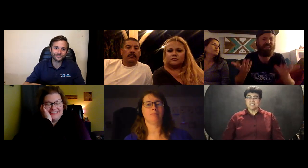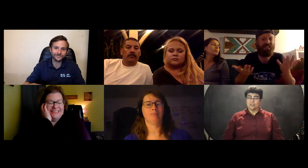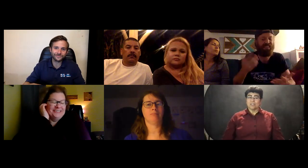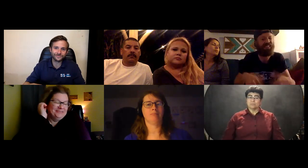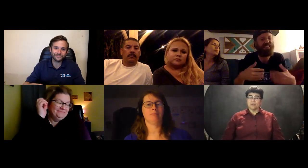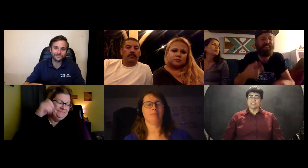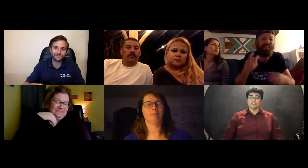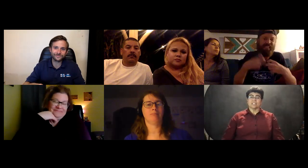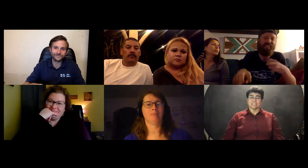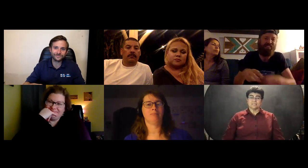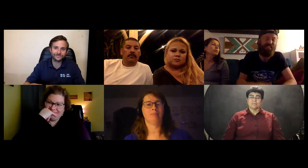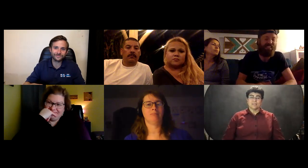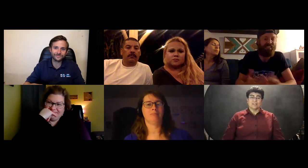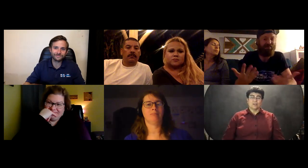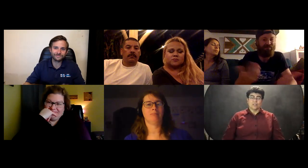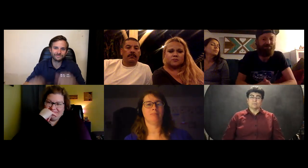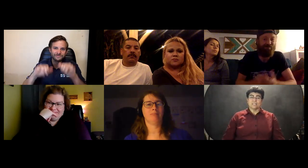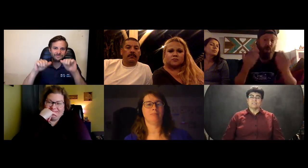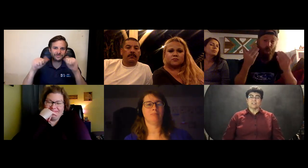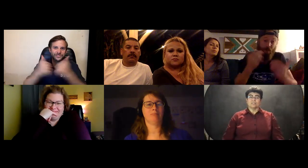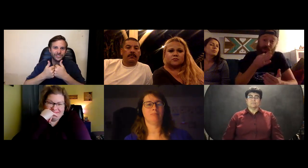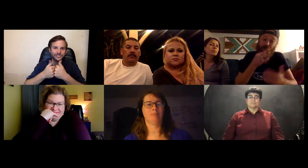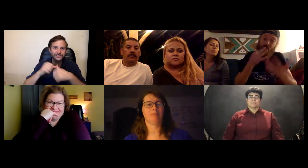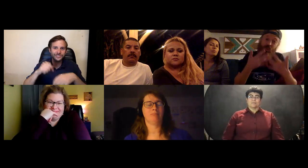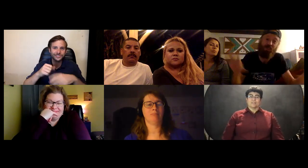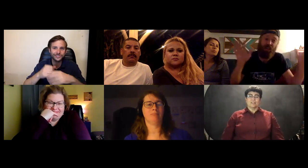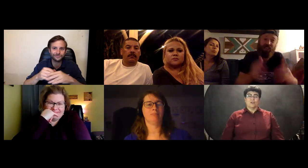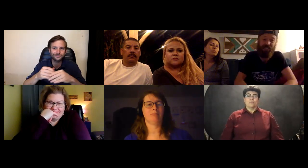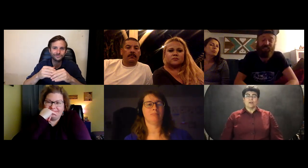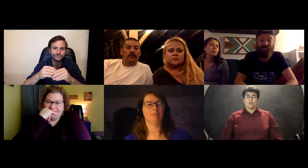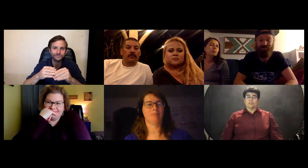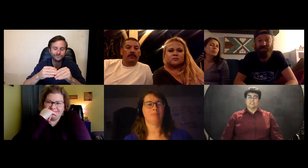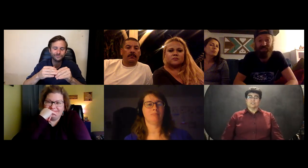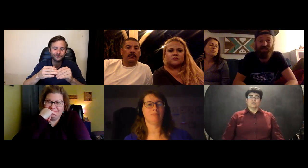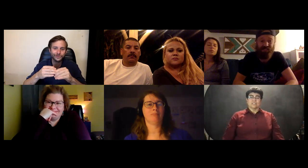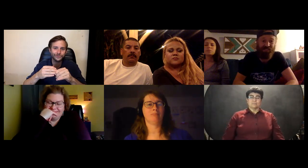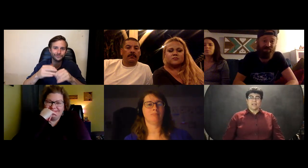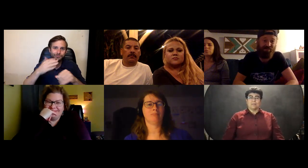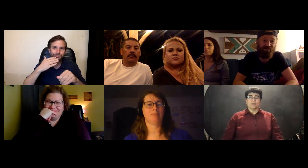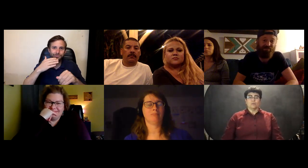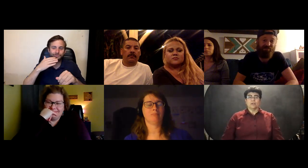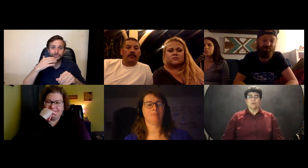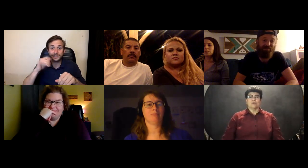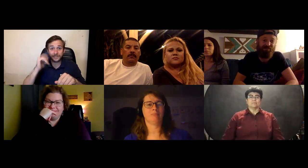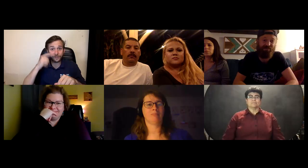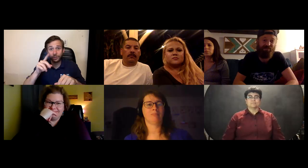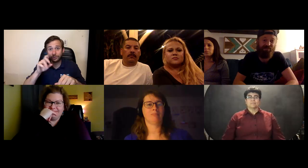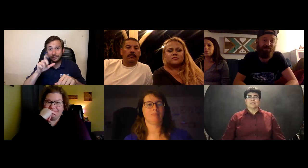a new experience for us you know it's been difficult you know but hopefully soon this pandemic will be